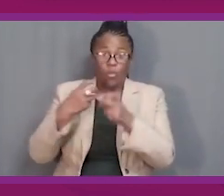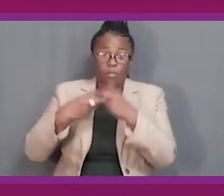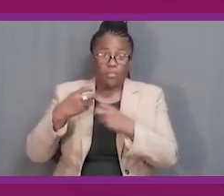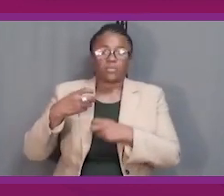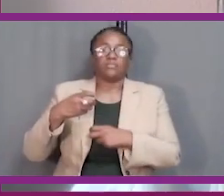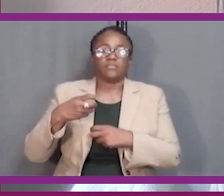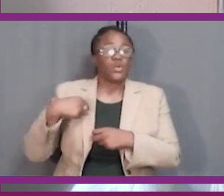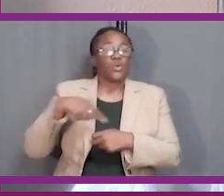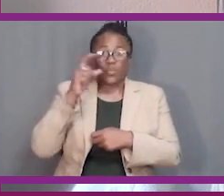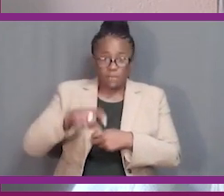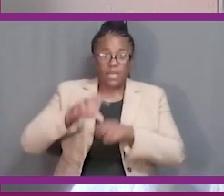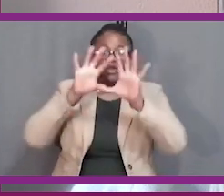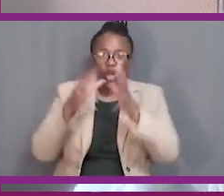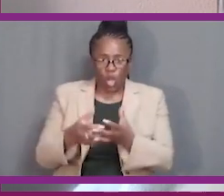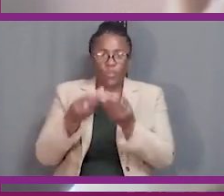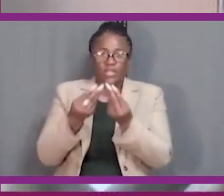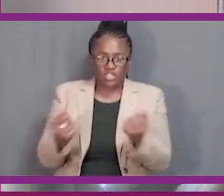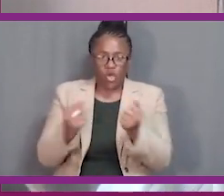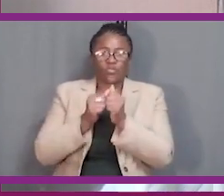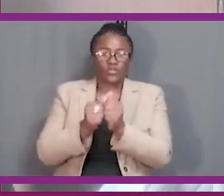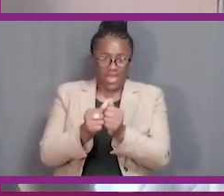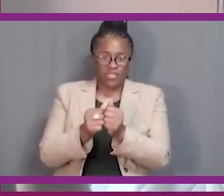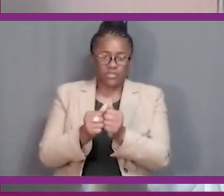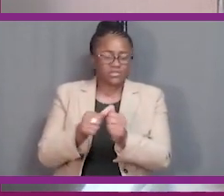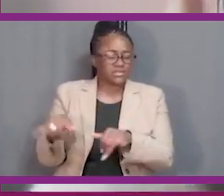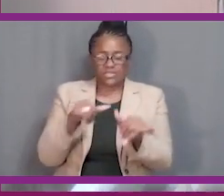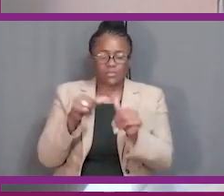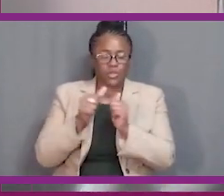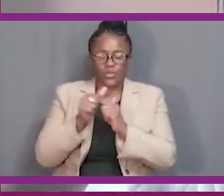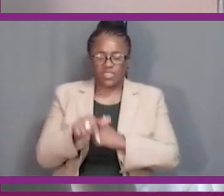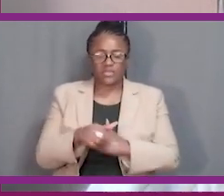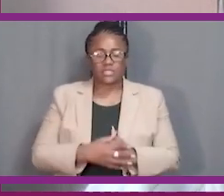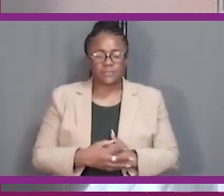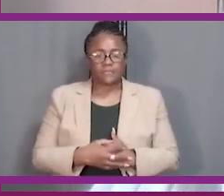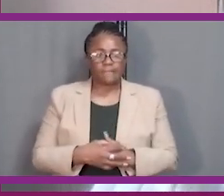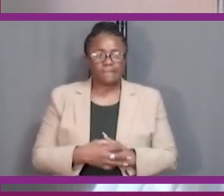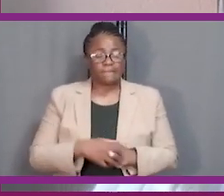Yeah, I think something with how we've been talking about the US centrism of a